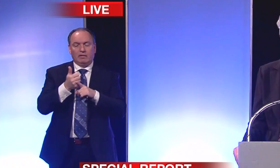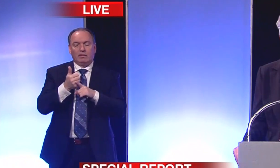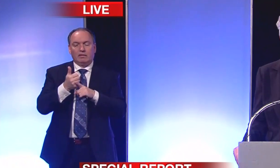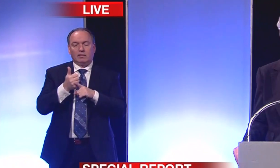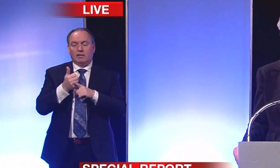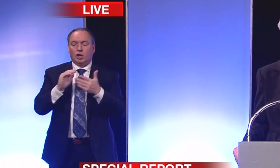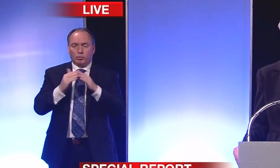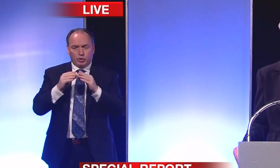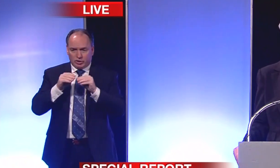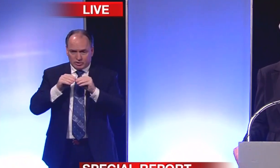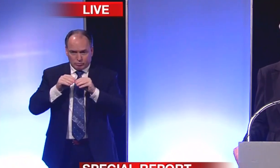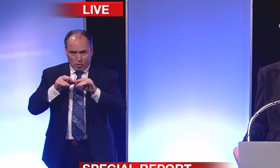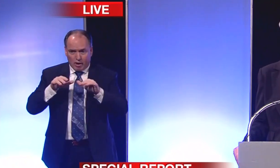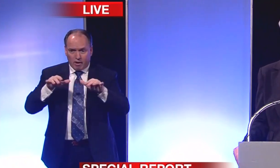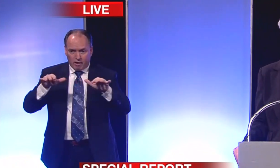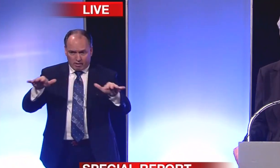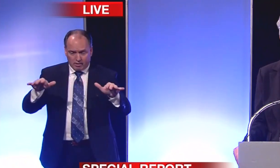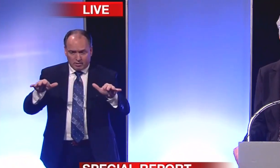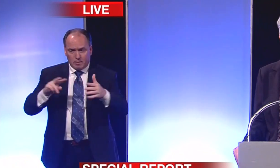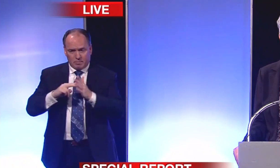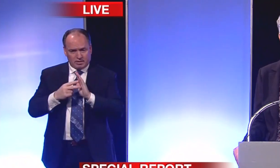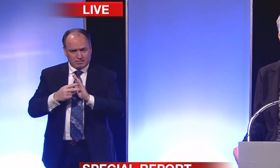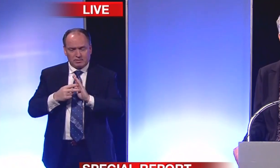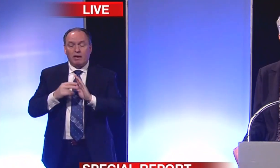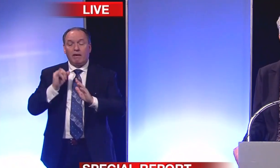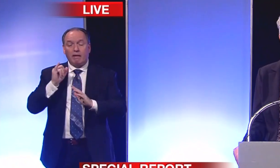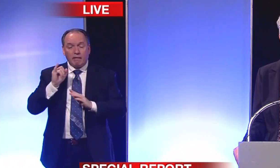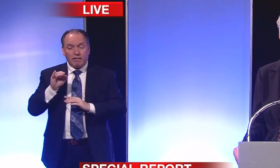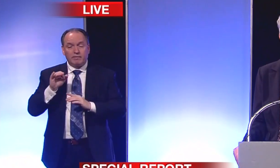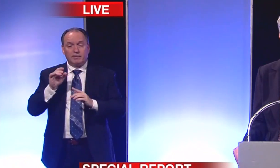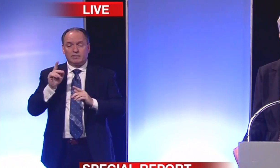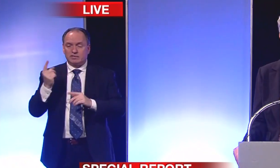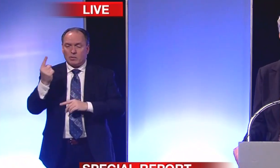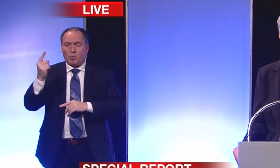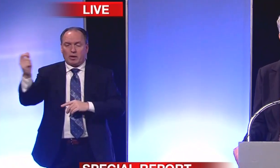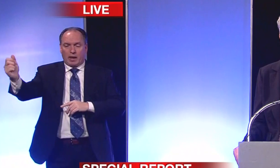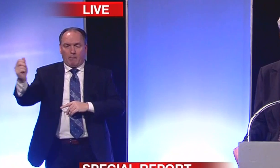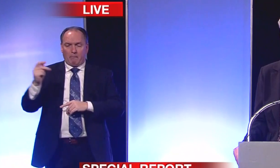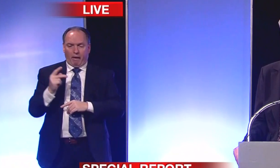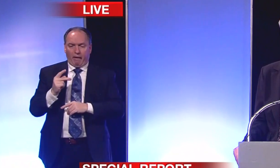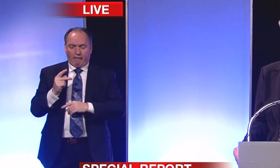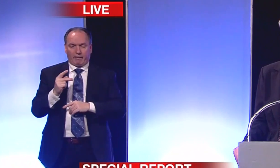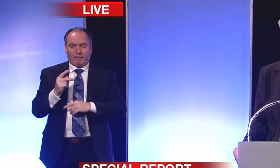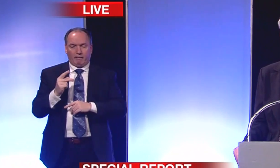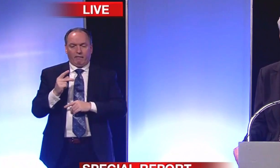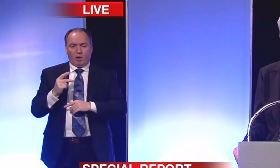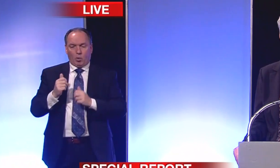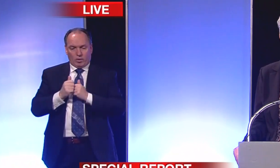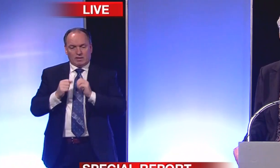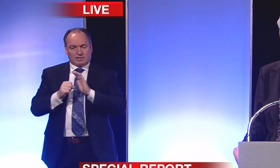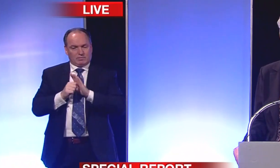HAVE NOT HAD CONTACT WITH THIS PERSON IN A WAY WE WOULD THINK WOULD BE DANGEROUS AND HE WOULD LIKELY CONTRACT COVID-19.